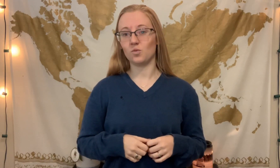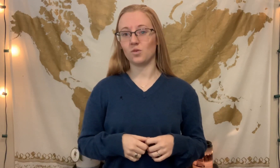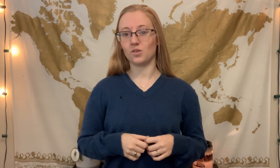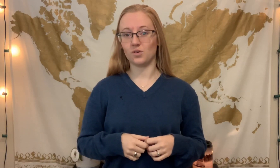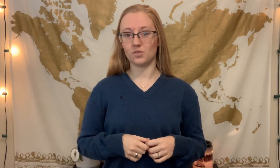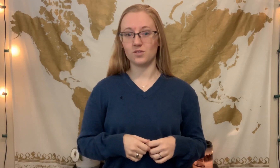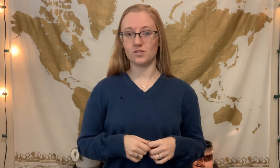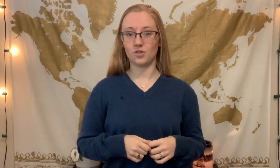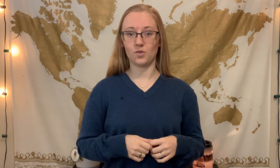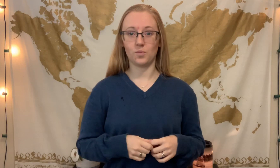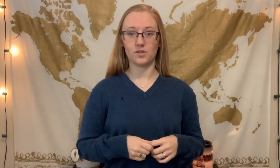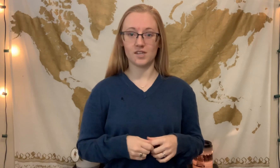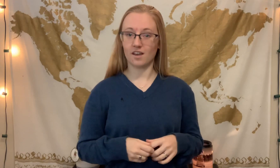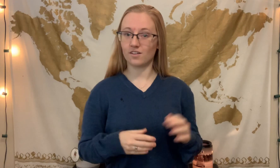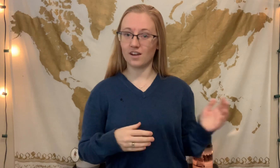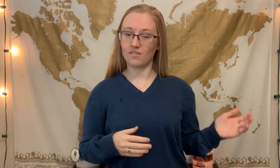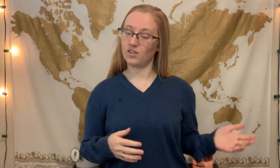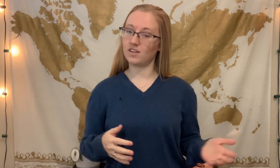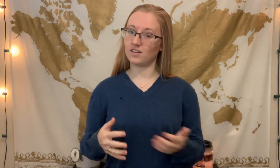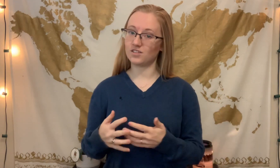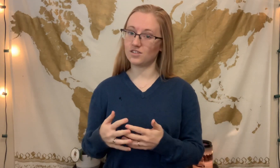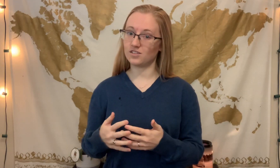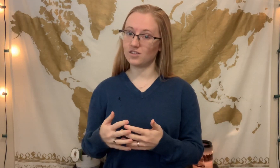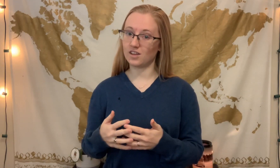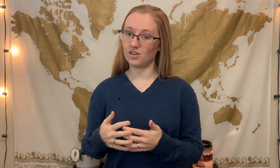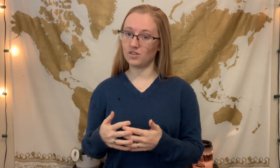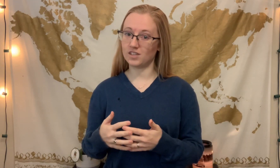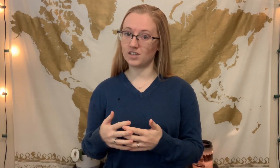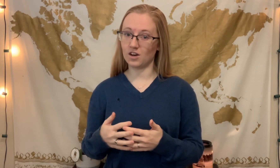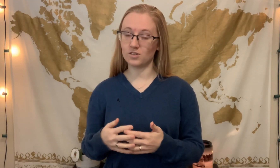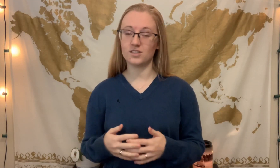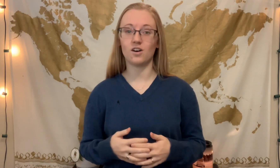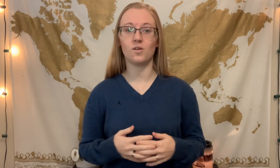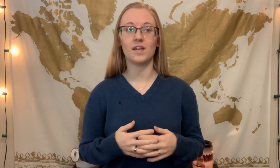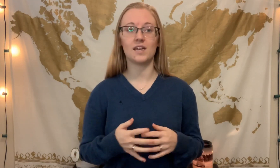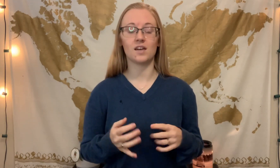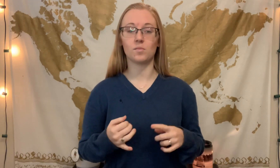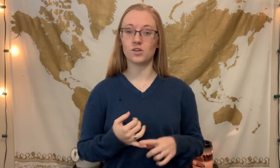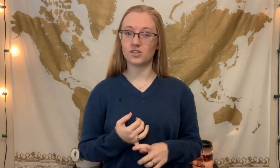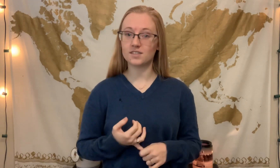will use to put together everything else that you need to know. So in an emergency